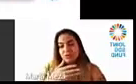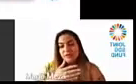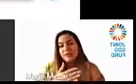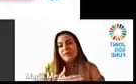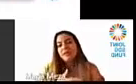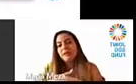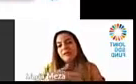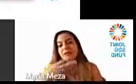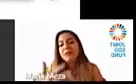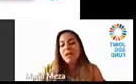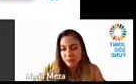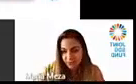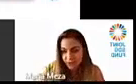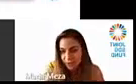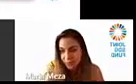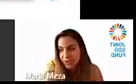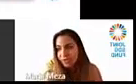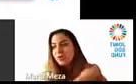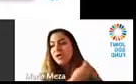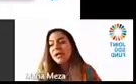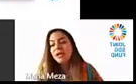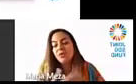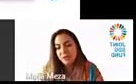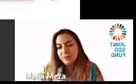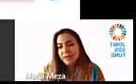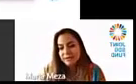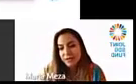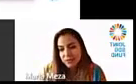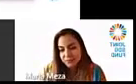that is, you should have finished the project process in November of this year,